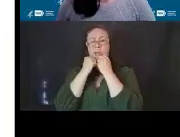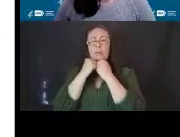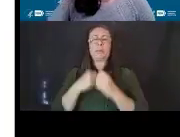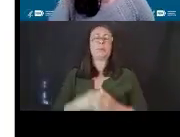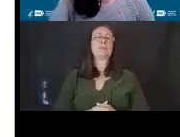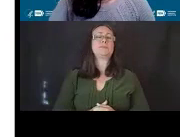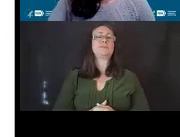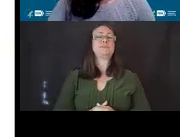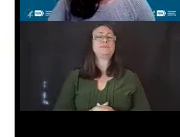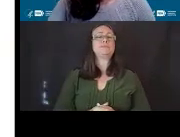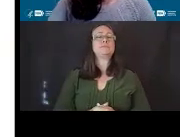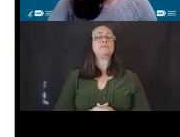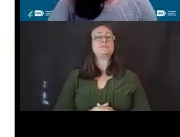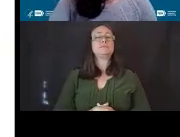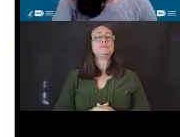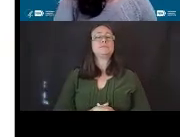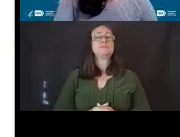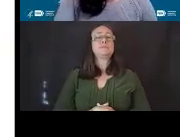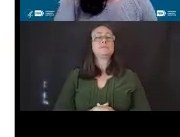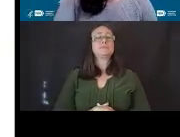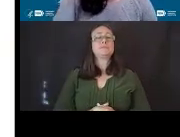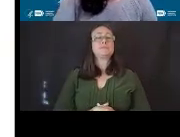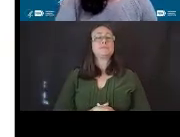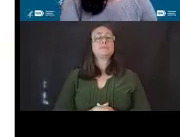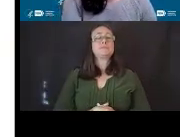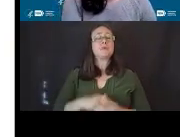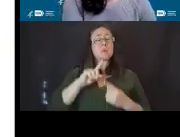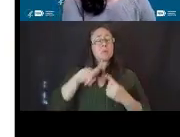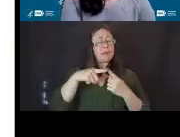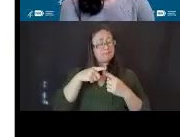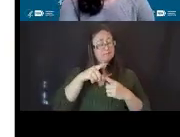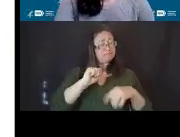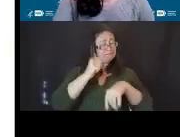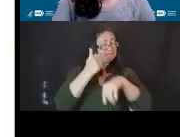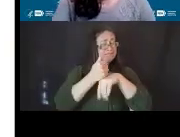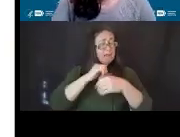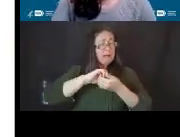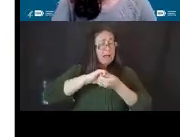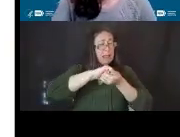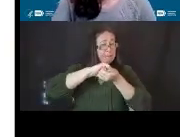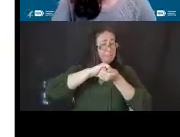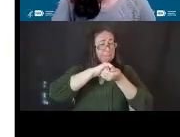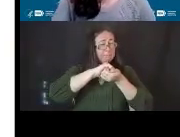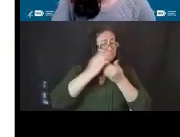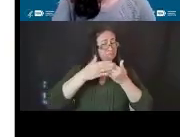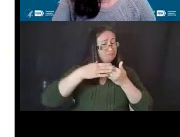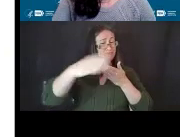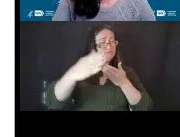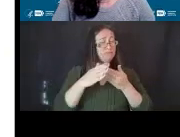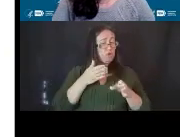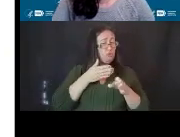after you submit that text, and it uses the same text-mining technology